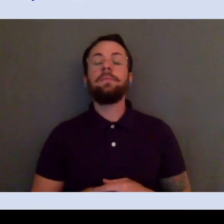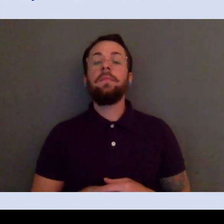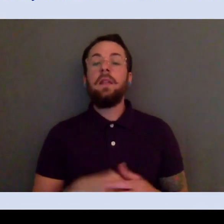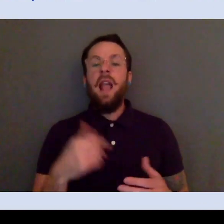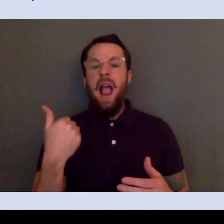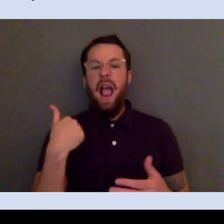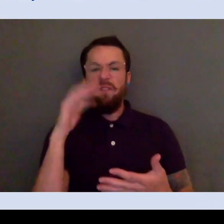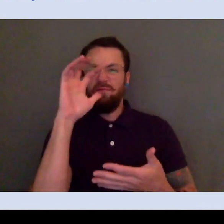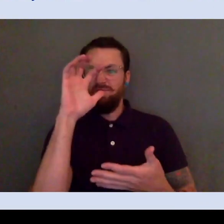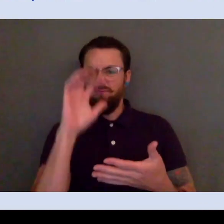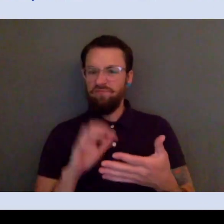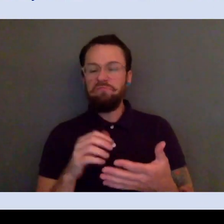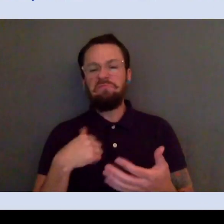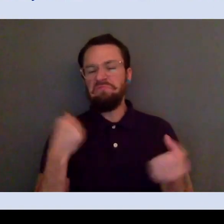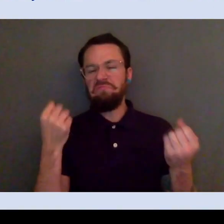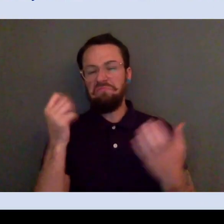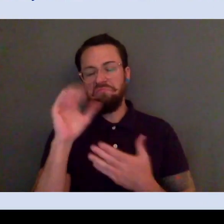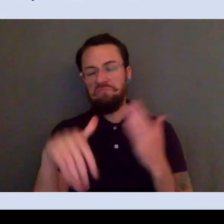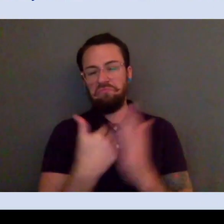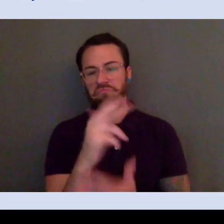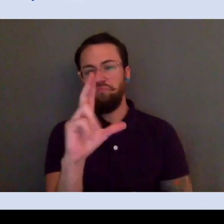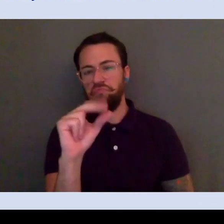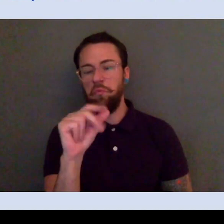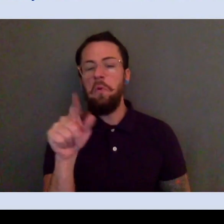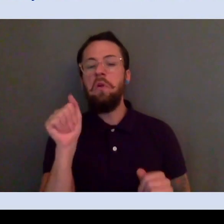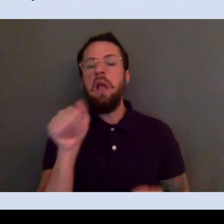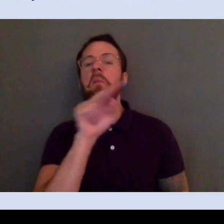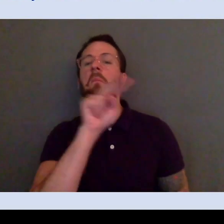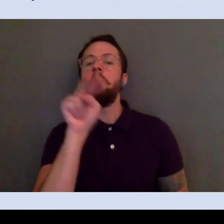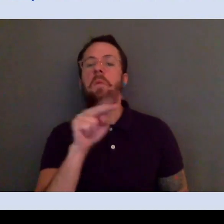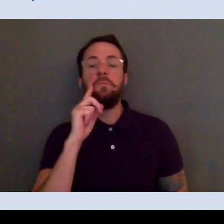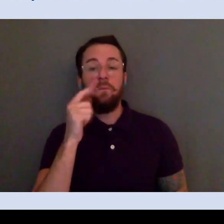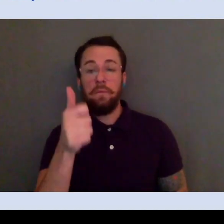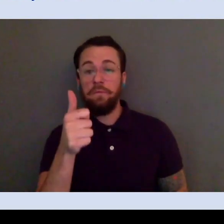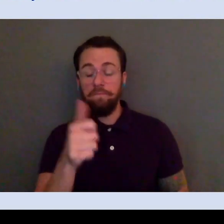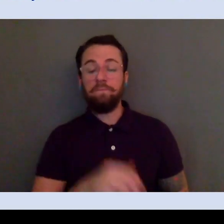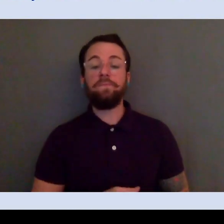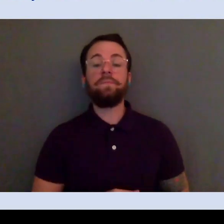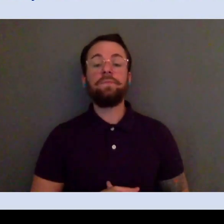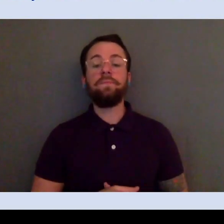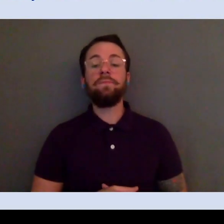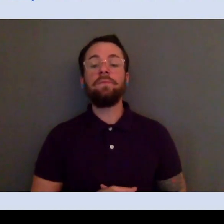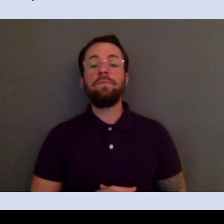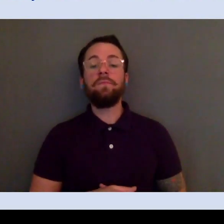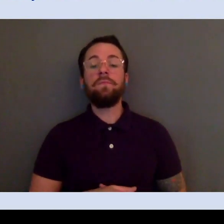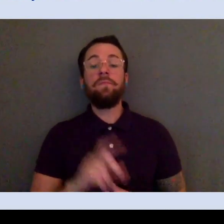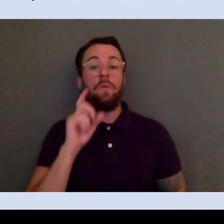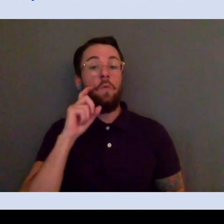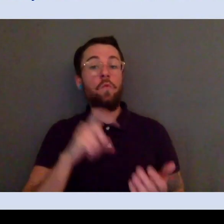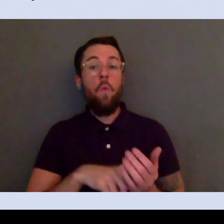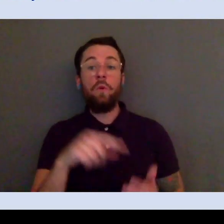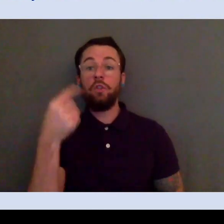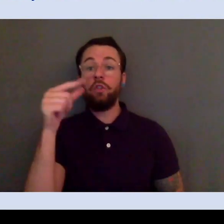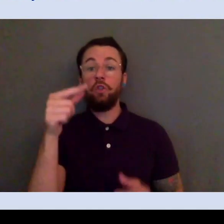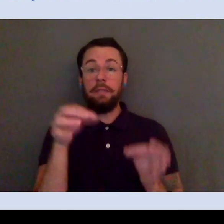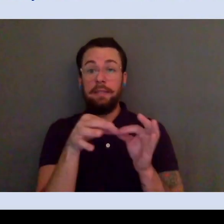So with that, there's several sections. You can look yourself.